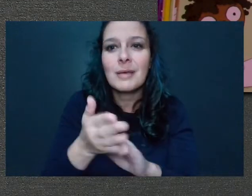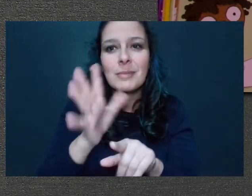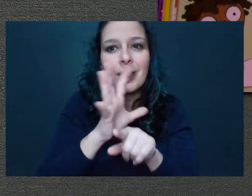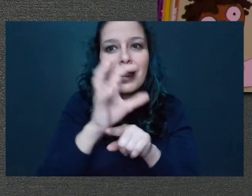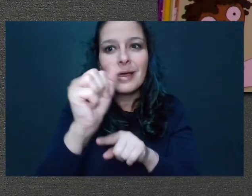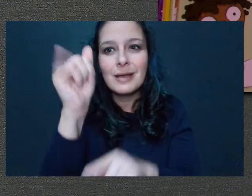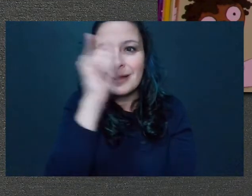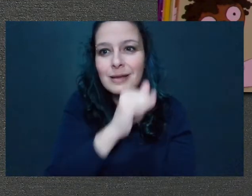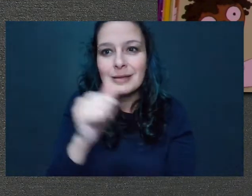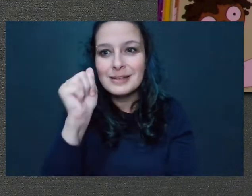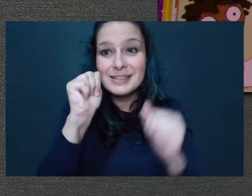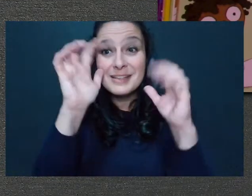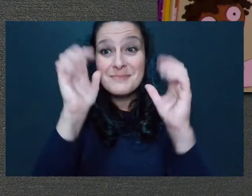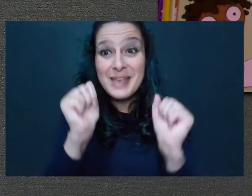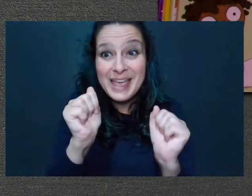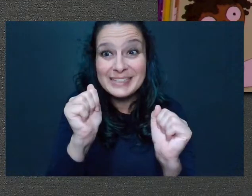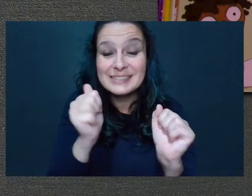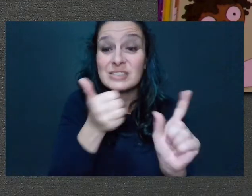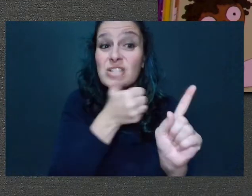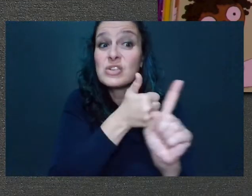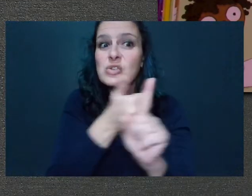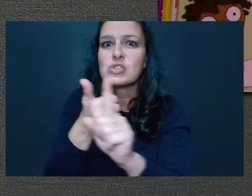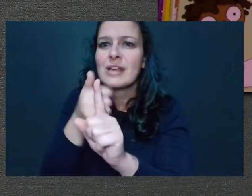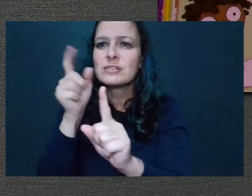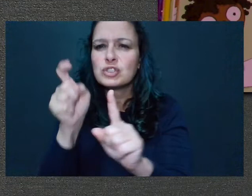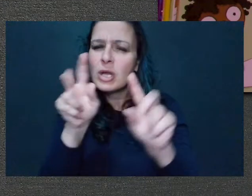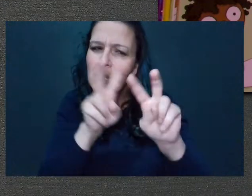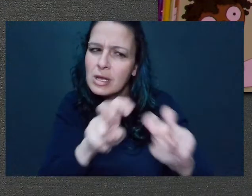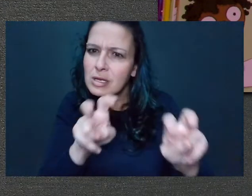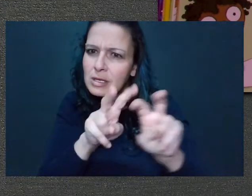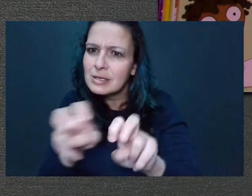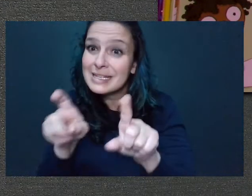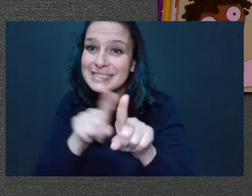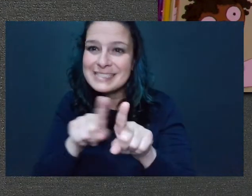"when you take time to look at it as little Georgia did."